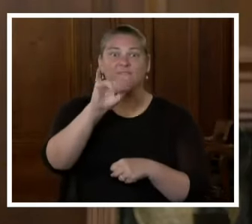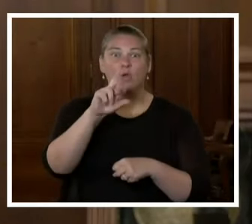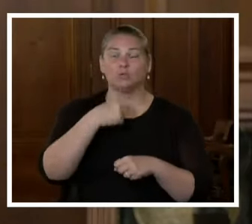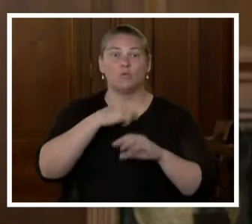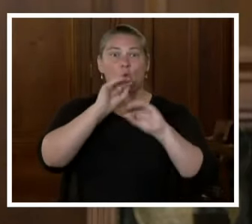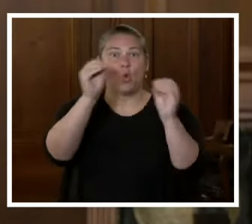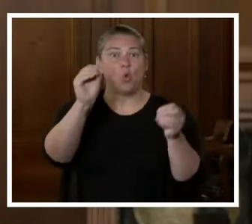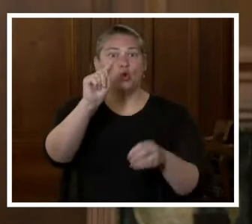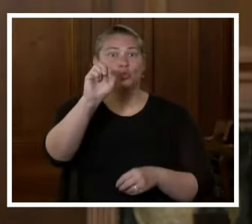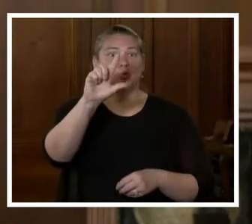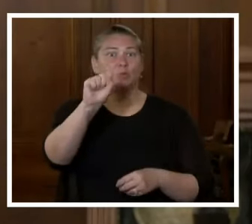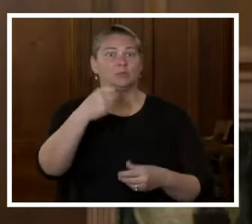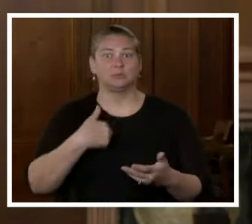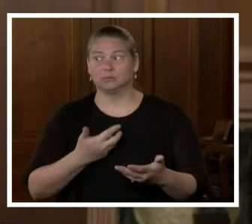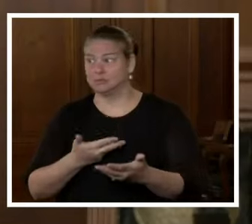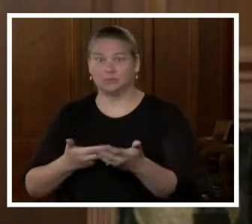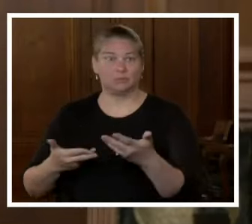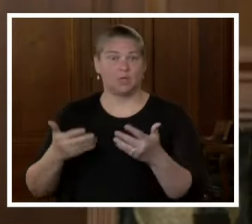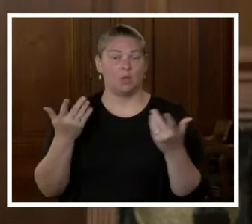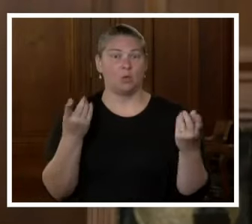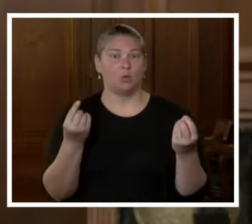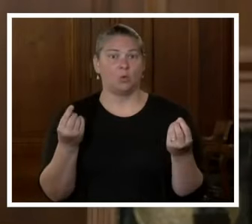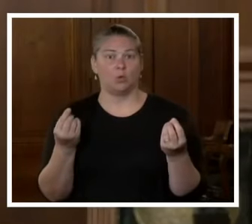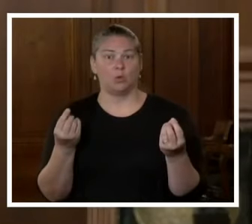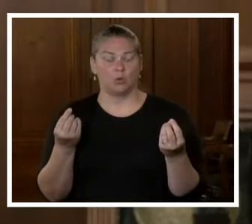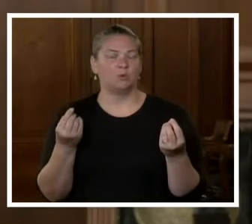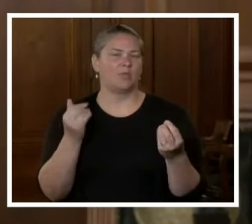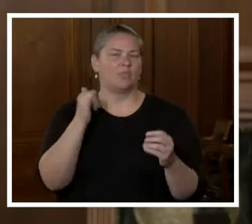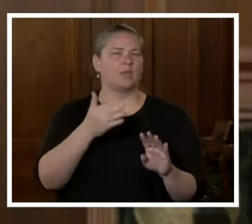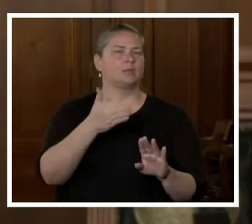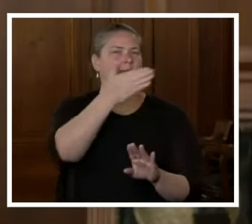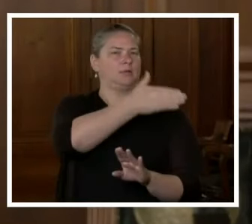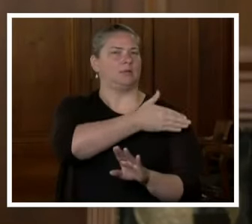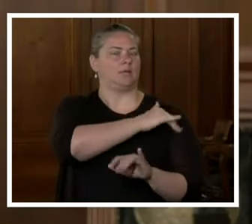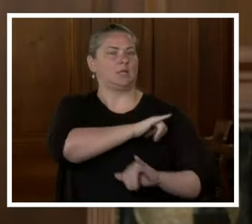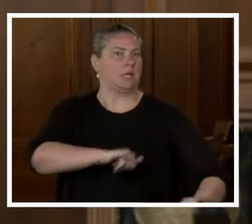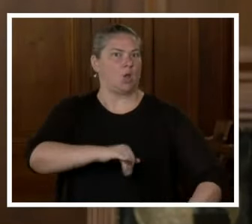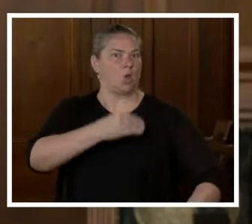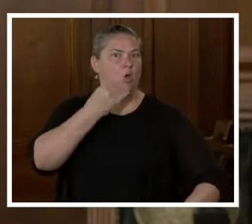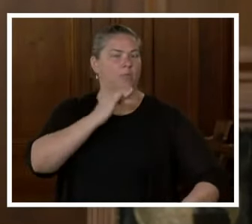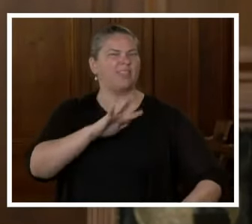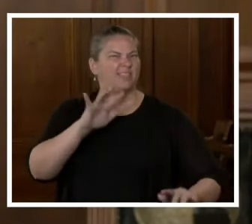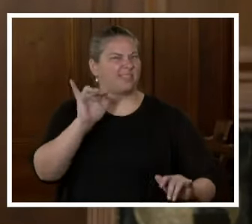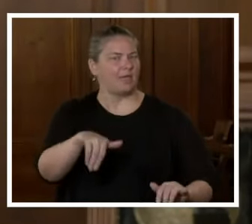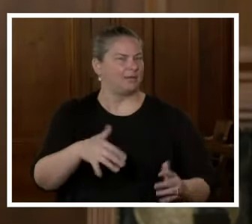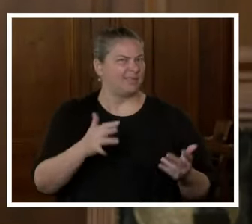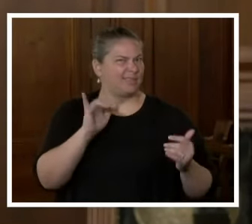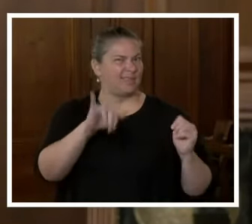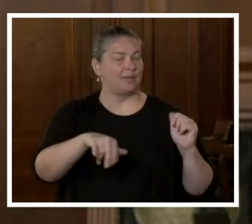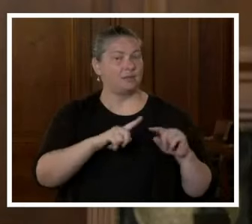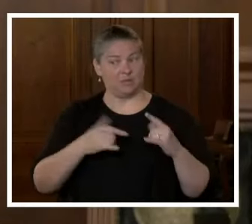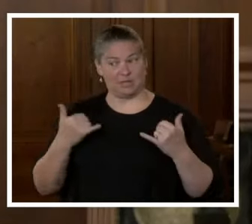DID SEE THAT THE COMMITTEE IS ADDING, AND I THINK THEY'VE PUT